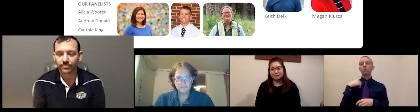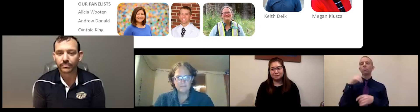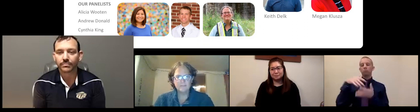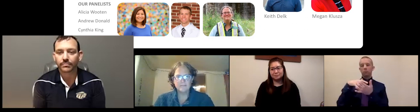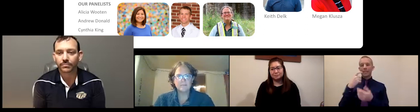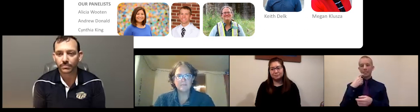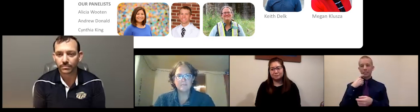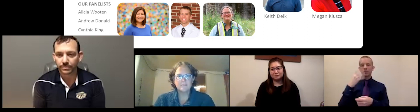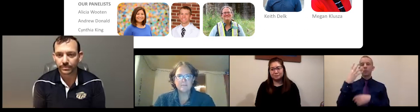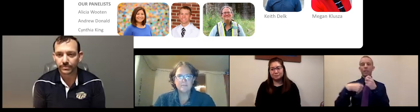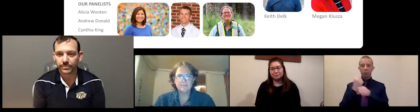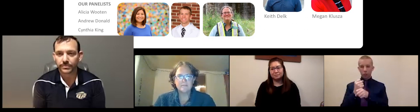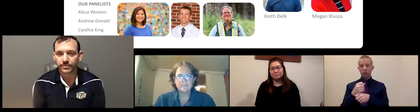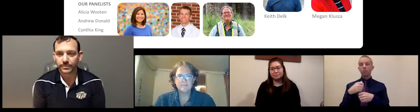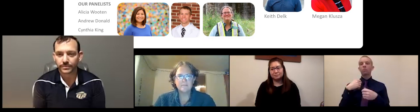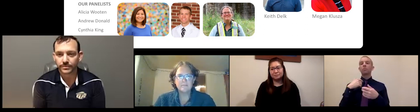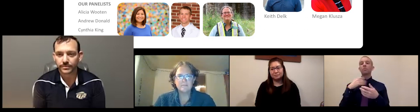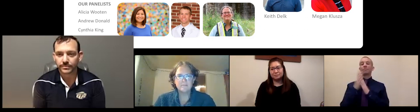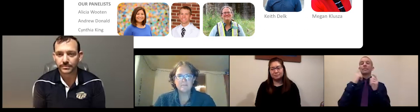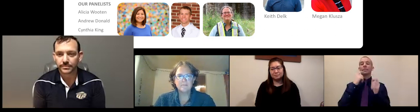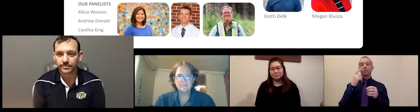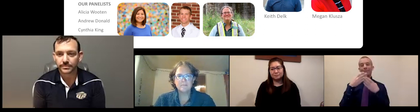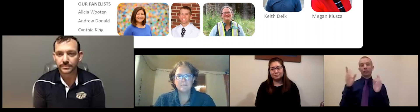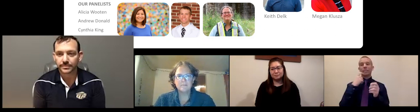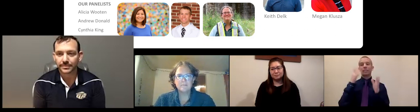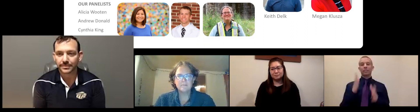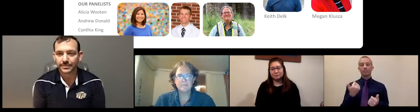I studied dentistry for four years and am a general dentist.